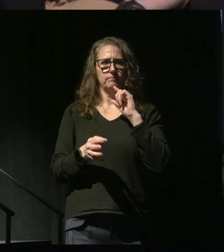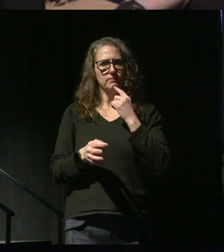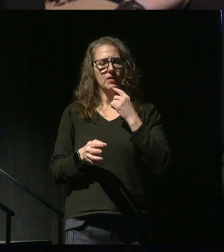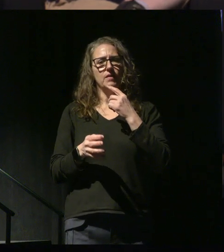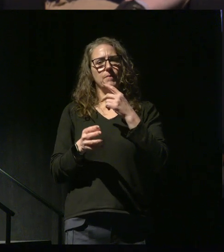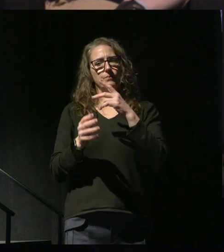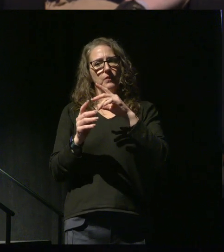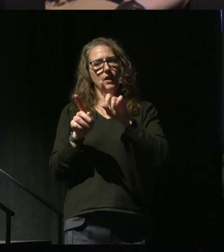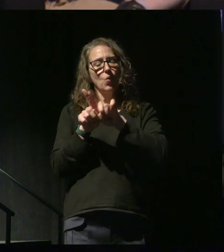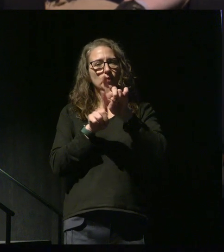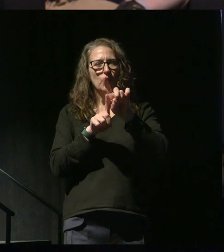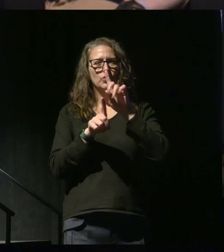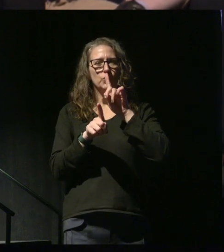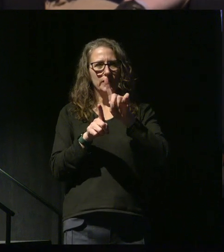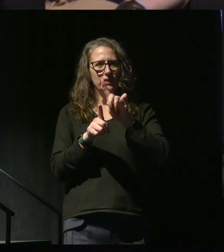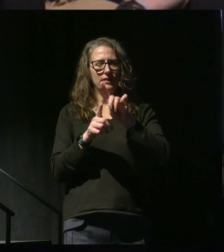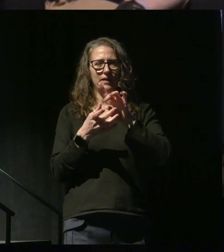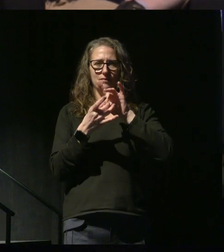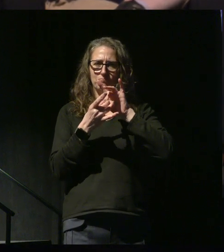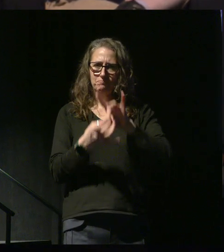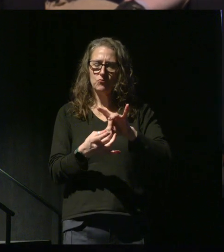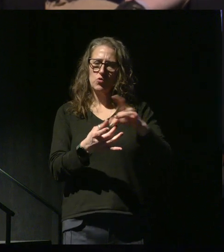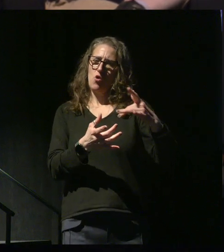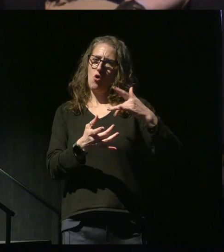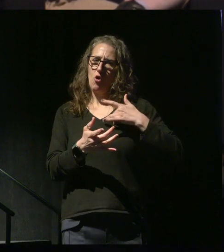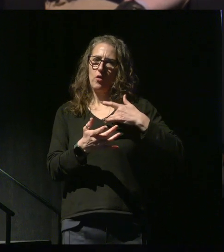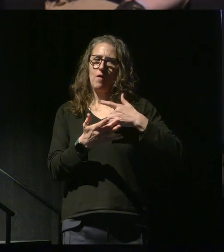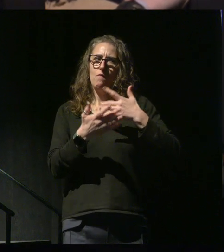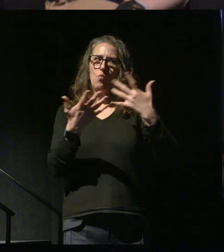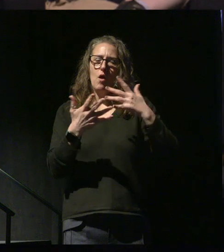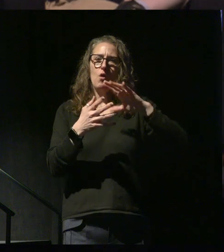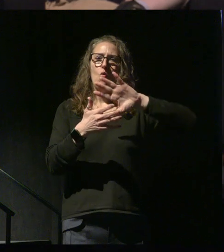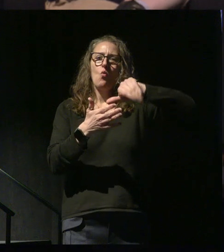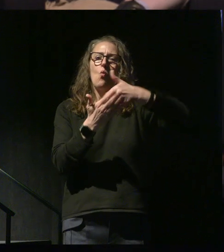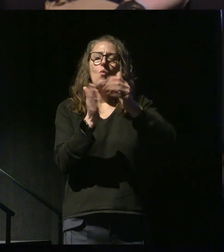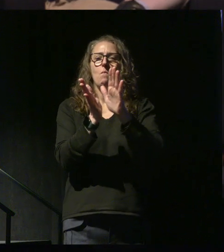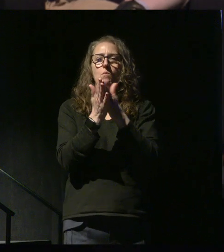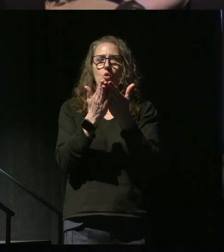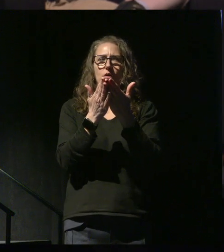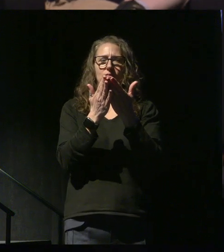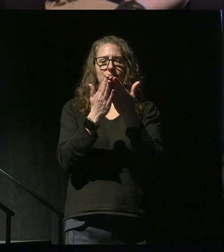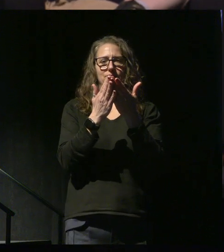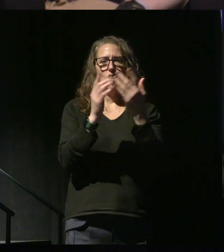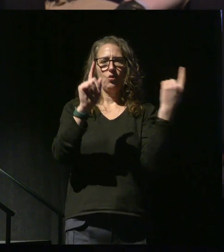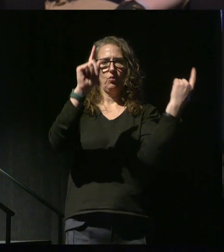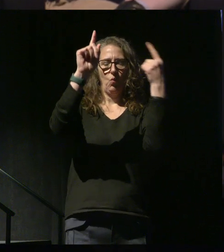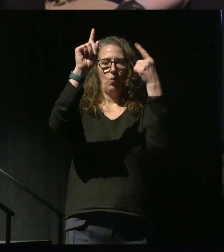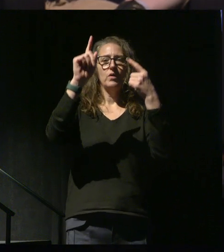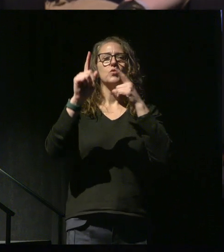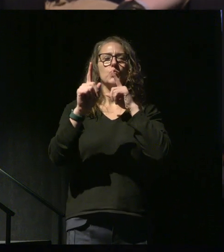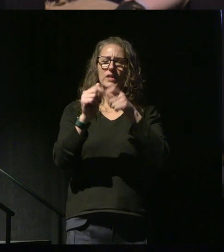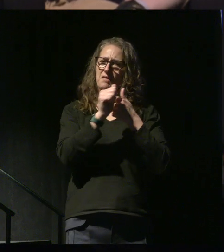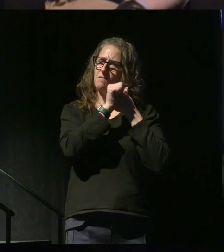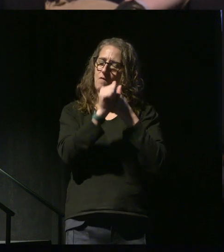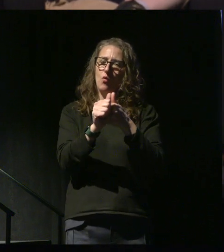of the book itself was doing. Mm. Right like, it was so in keeping with your broader message